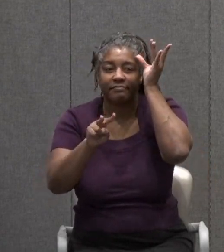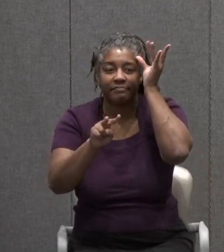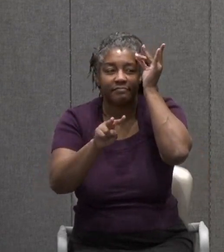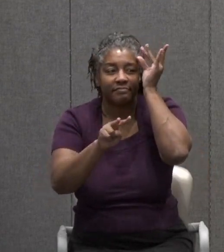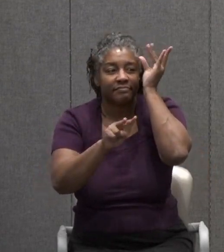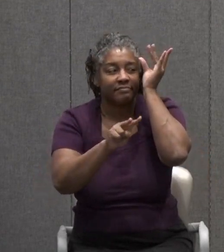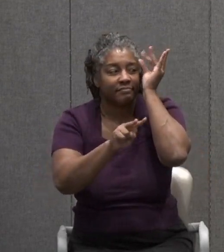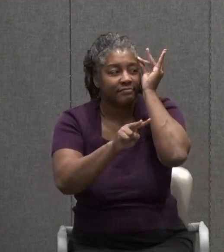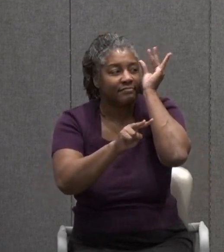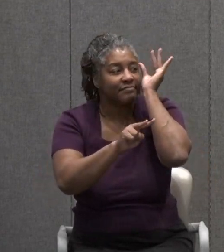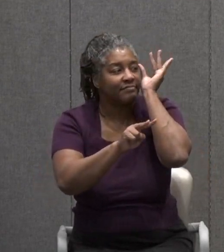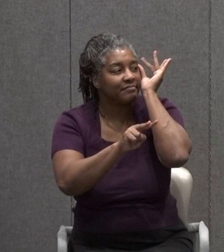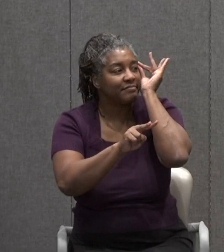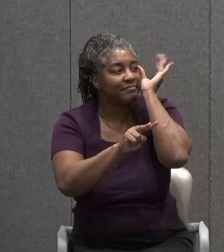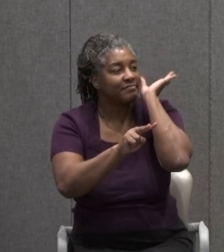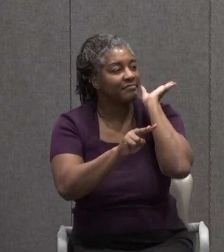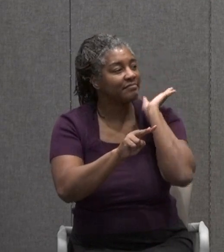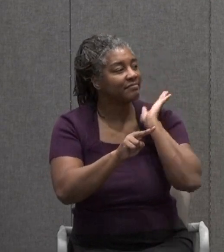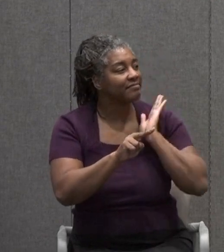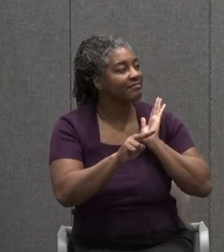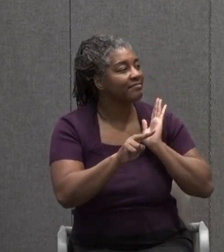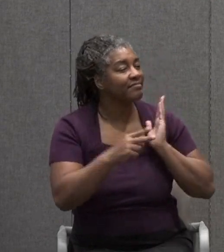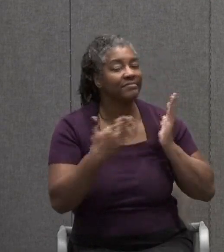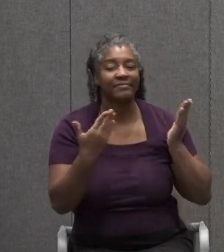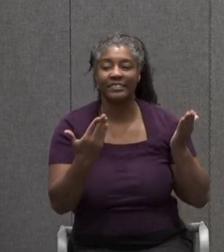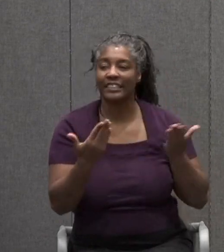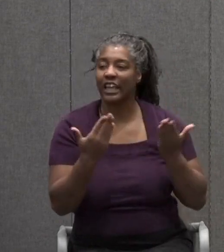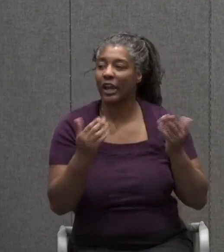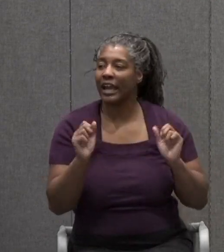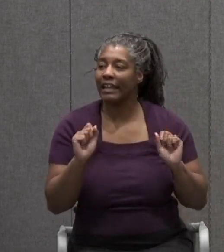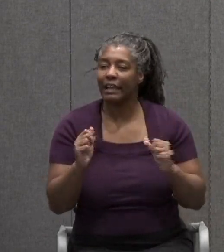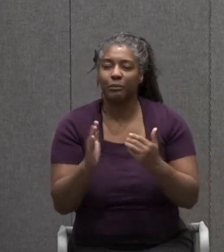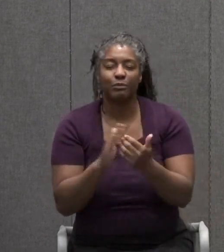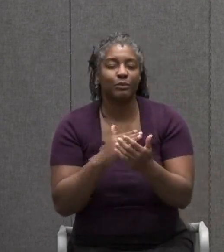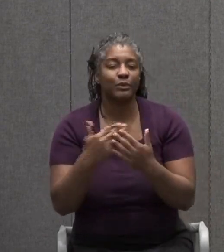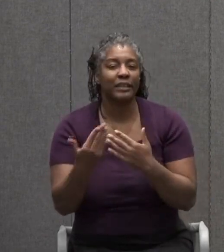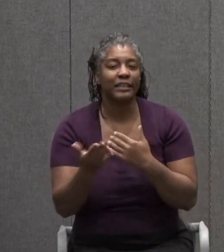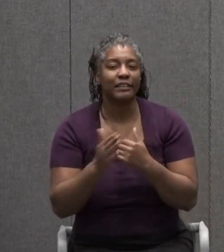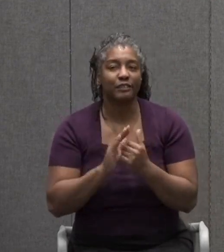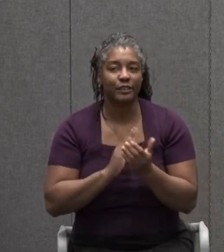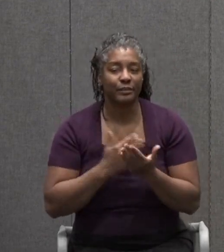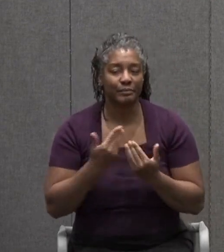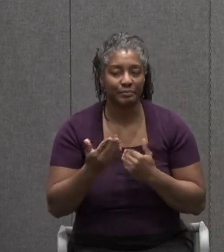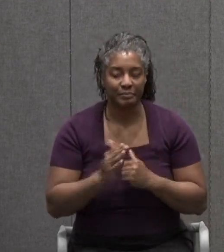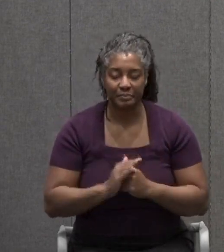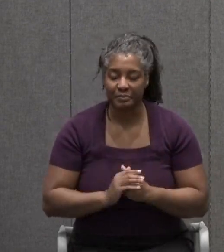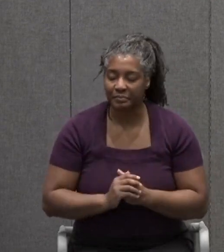So, whenever you're ready, maybe you wanna roll over to your side.